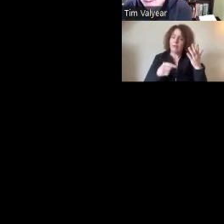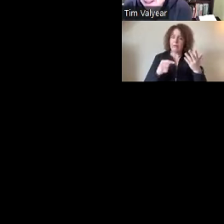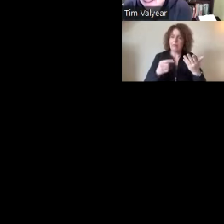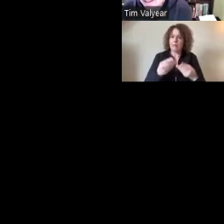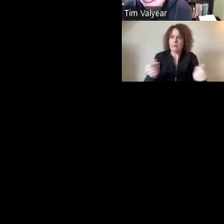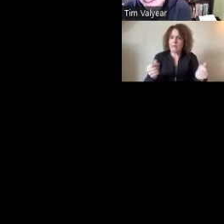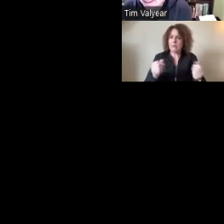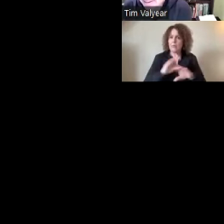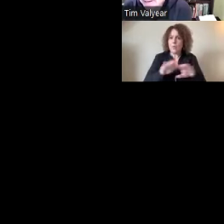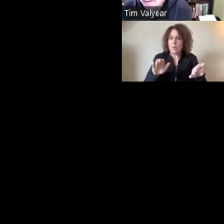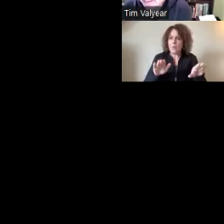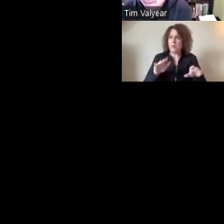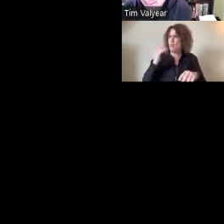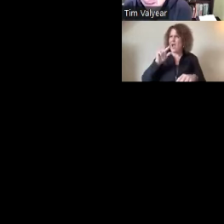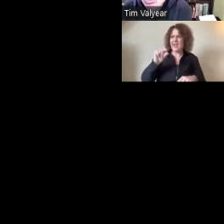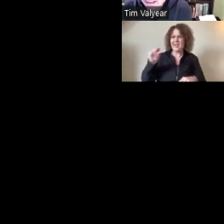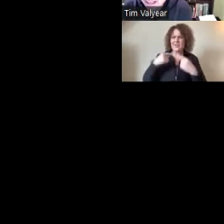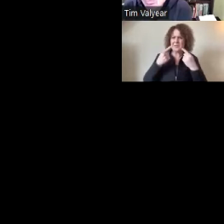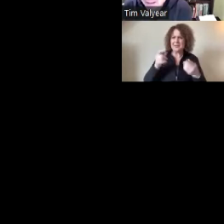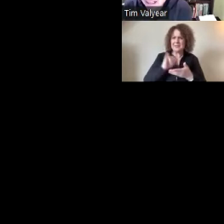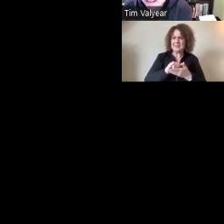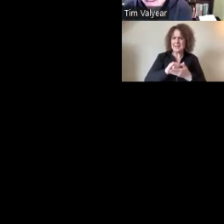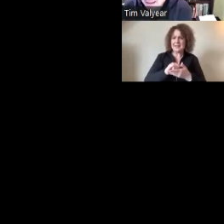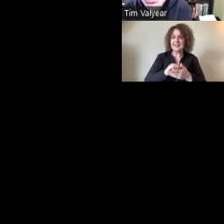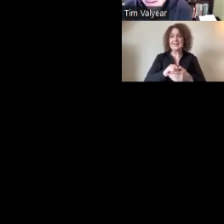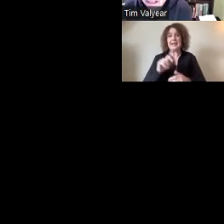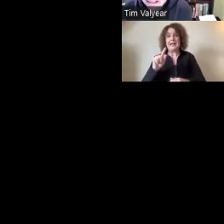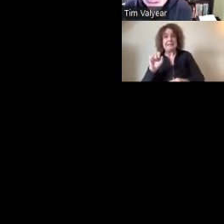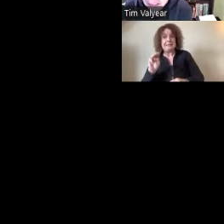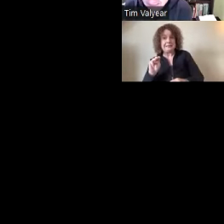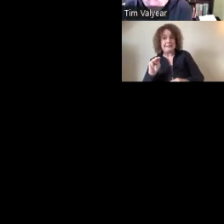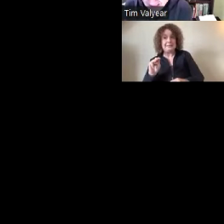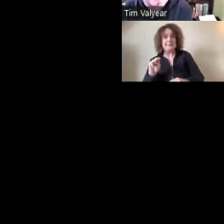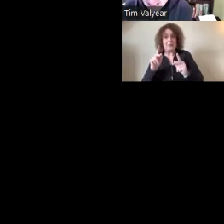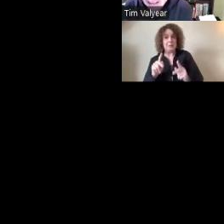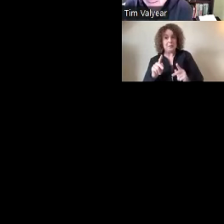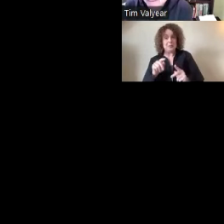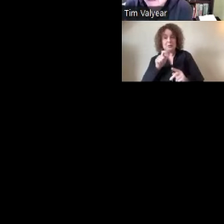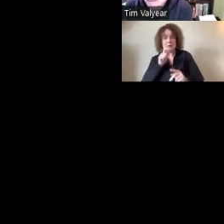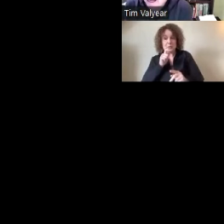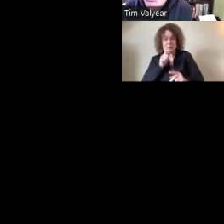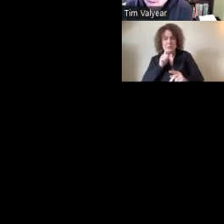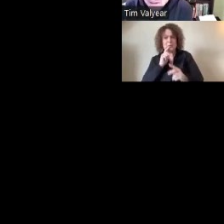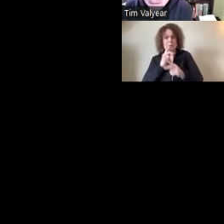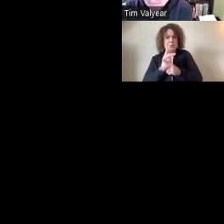restrictions being lifted? » SPEAKER: That's a great